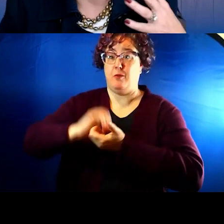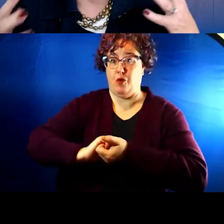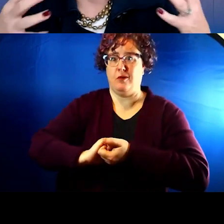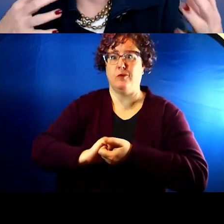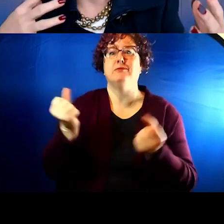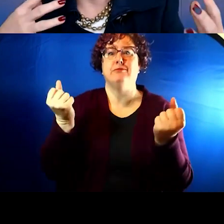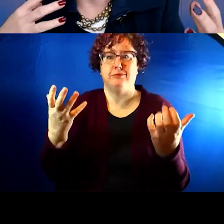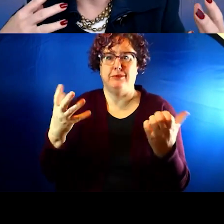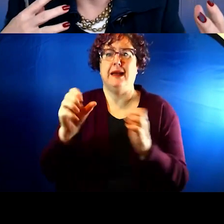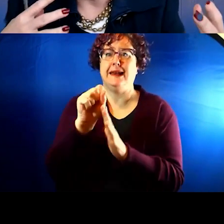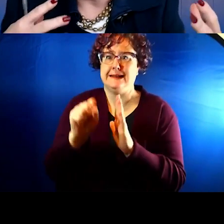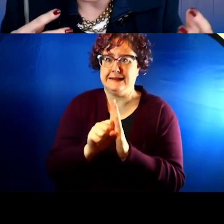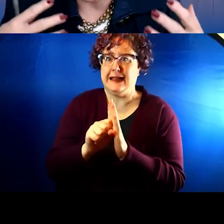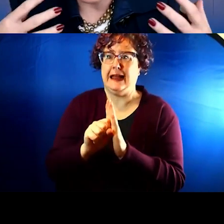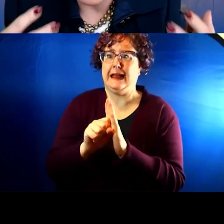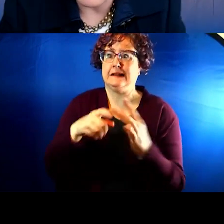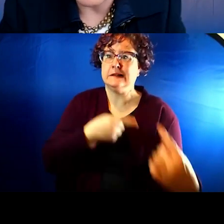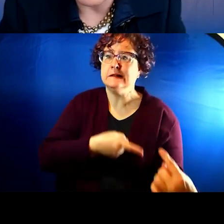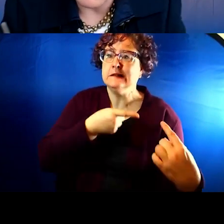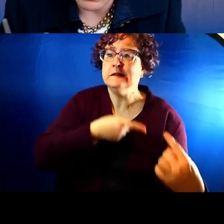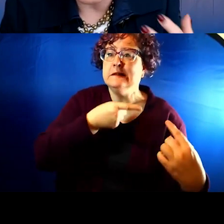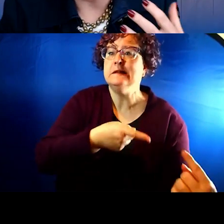HOW DOES THE STATE DO THINGS AND HOW DO WE GET THAT TO THE COUNTIES AND